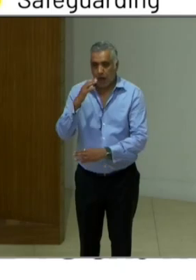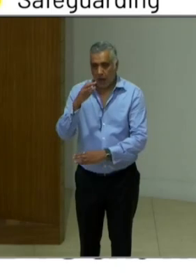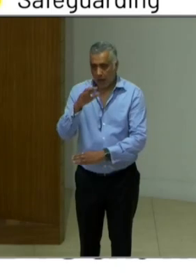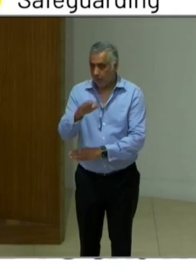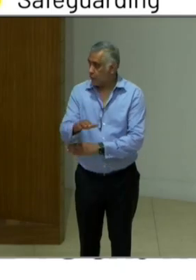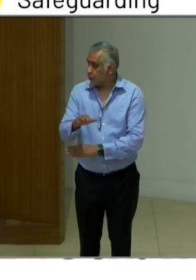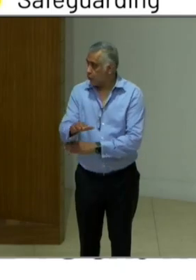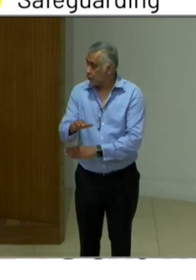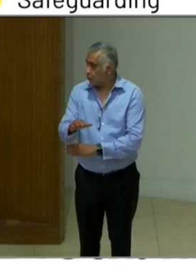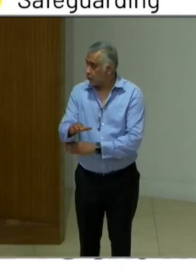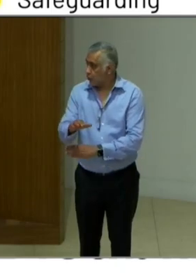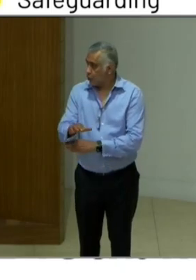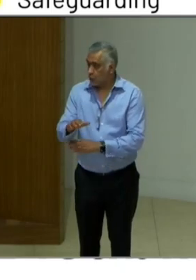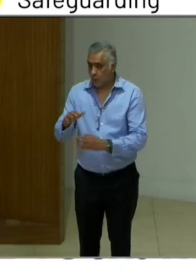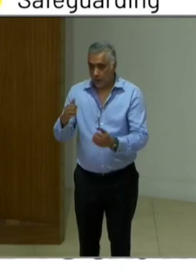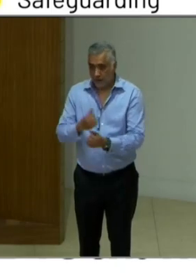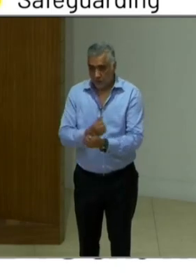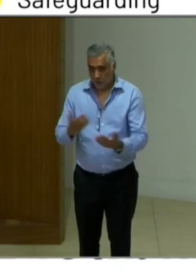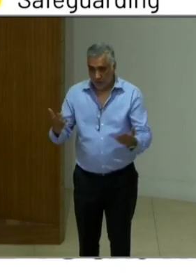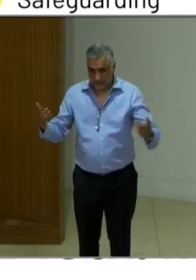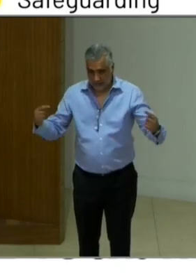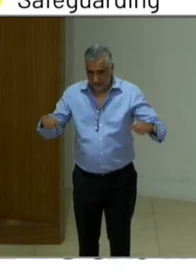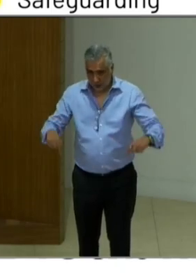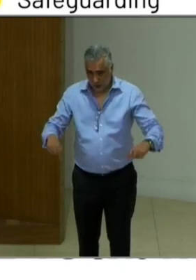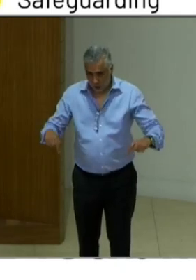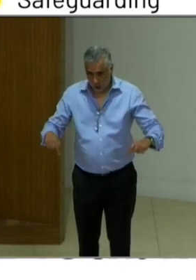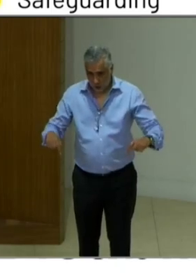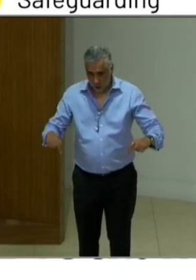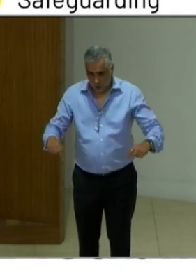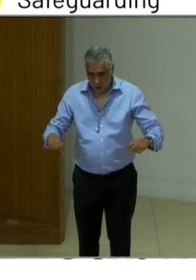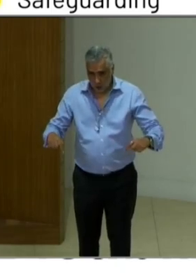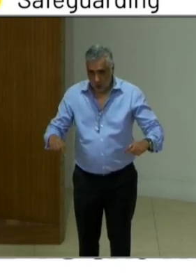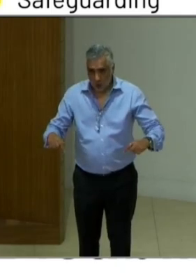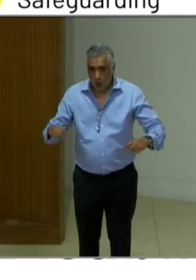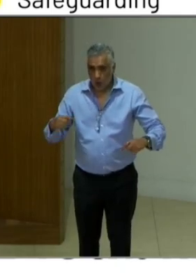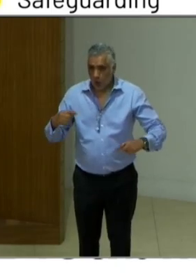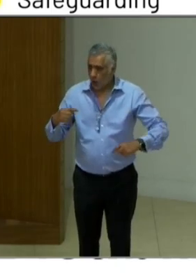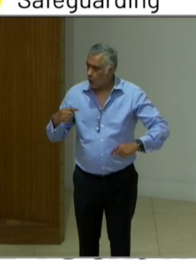To all here in the Aula Magna of the Gregorian University and to all